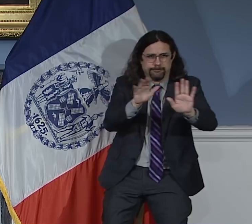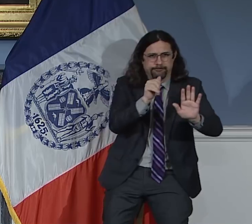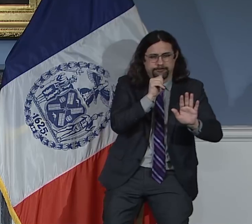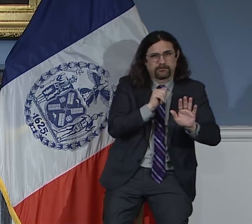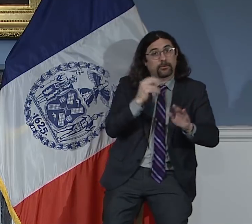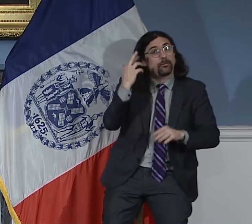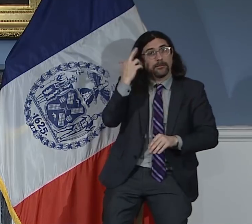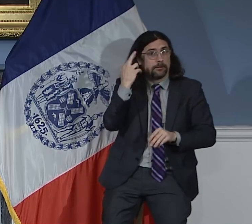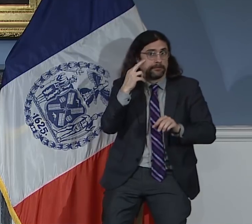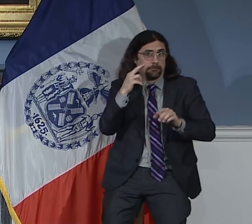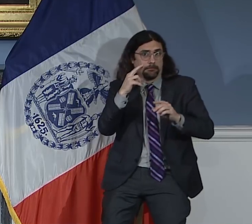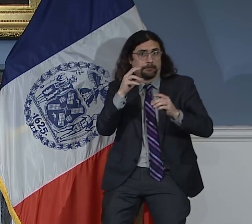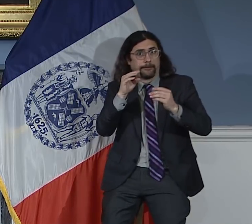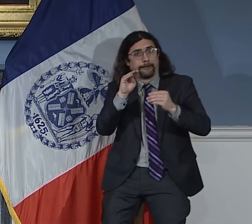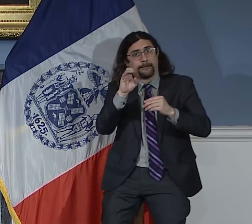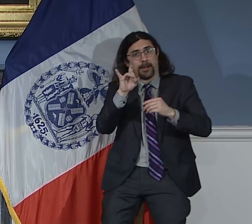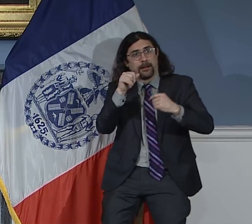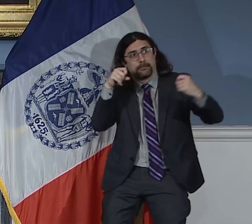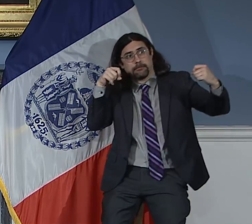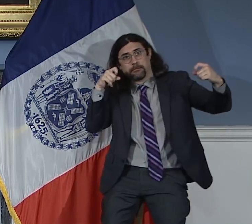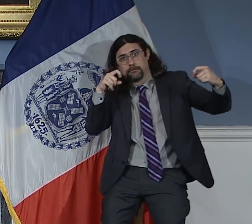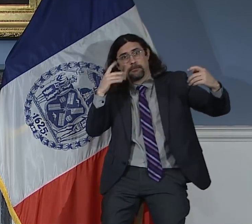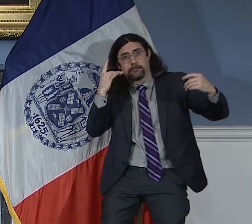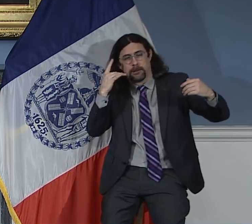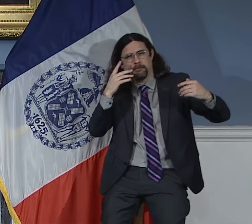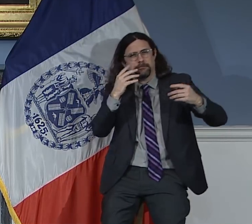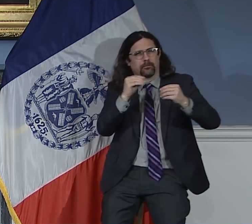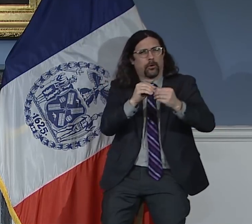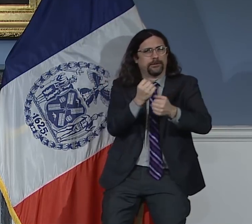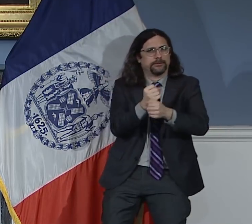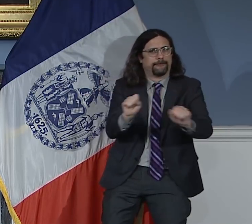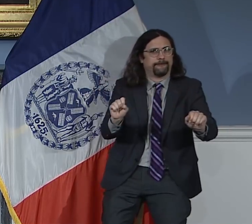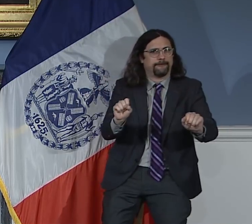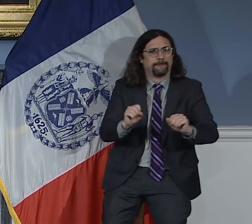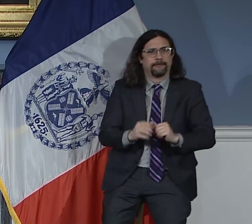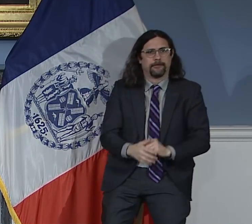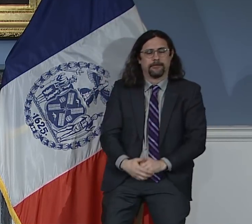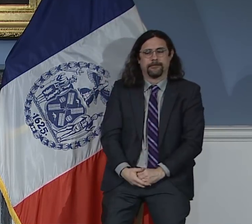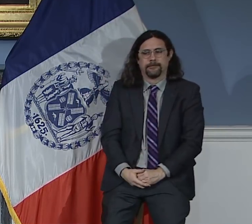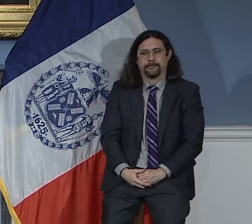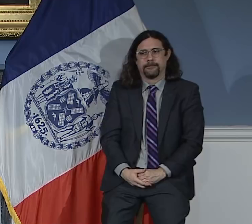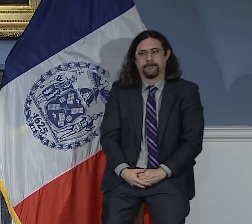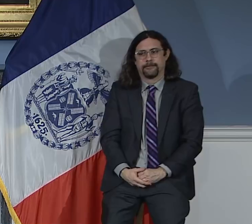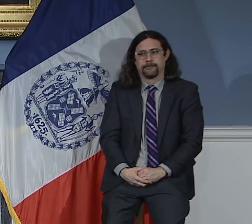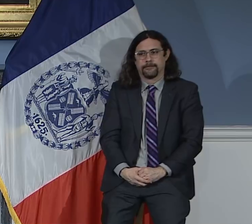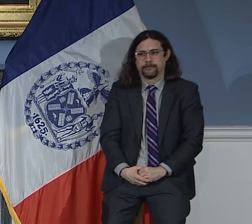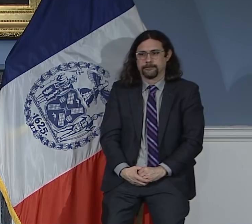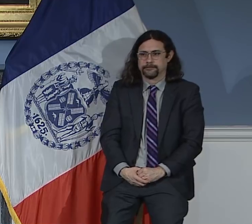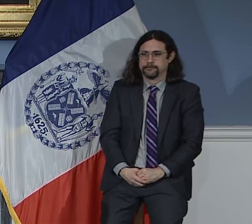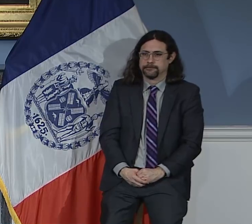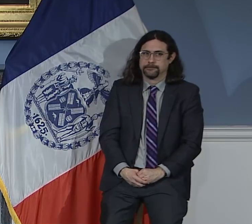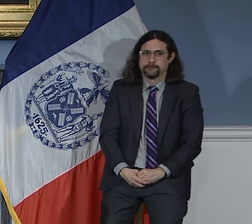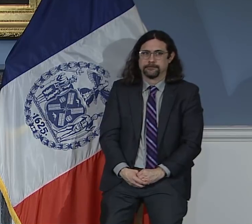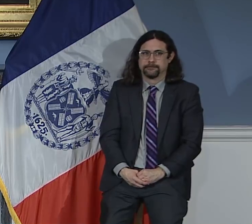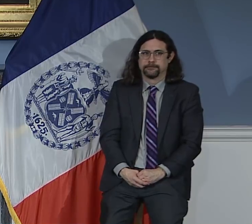WHIE LT KOEP E